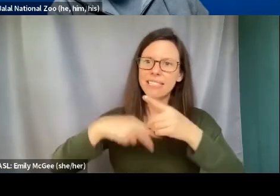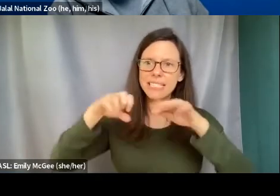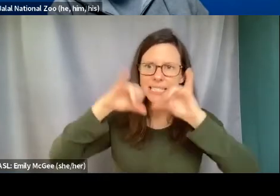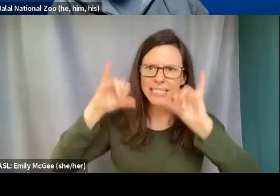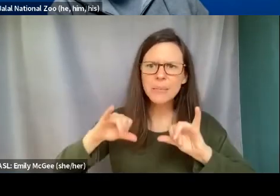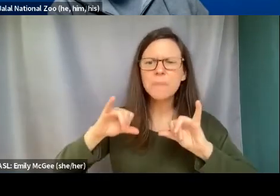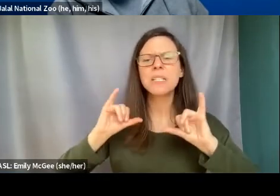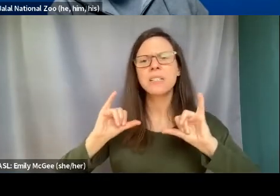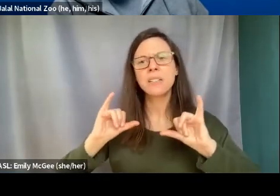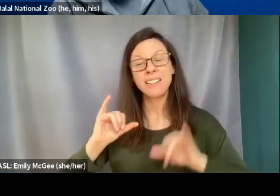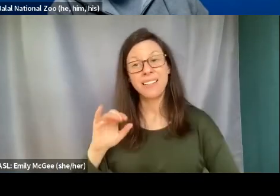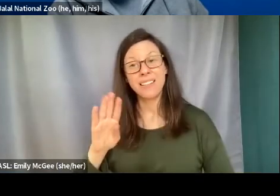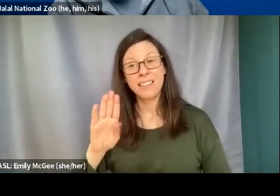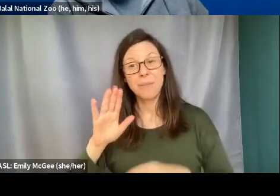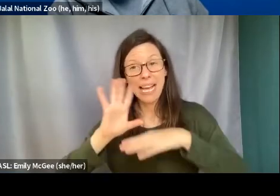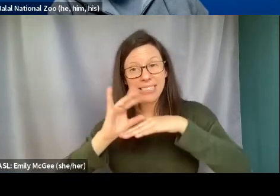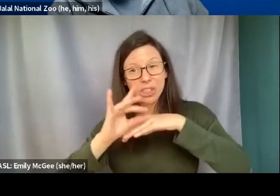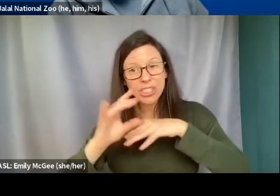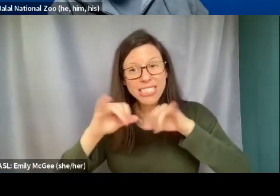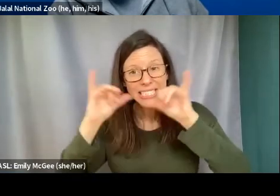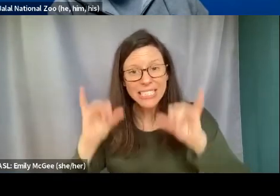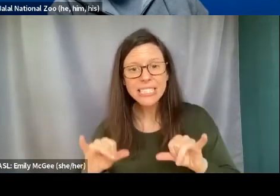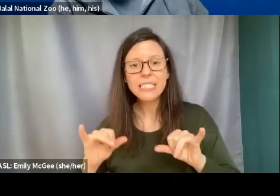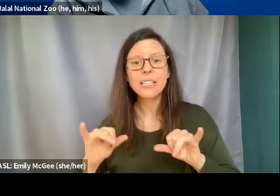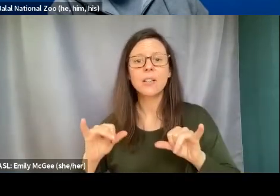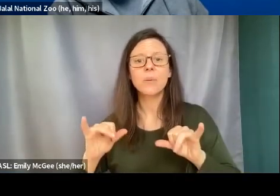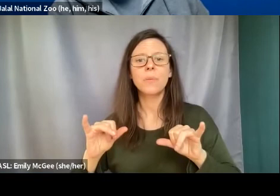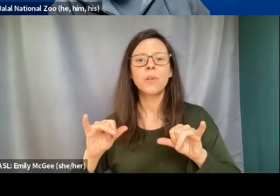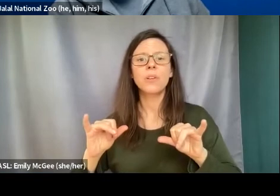bacteria systems. This is the chemical, the chemically treated systems, um